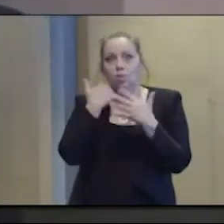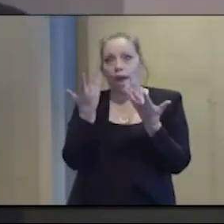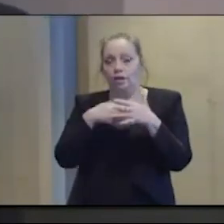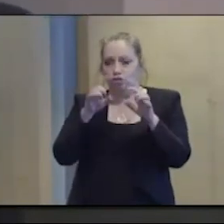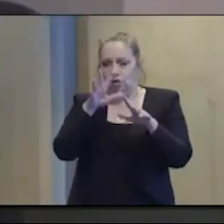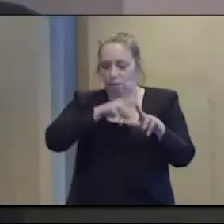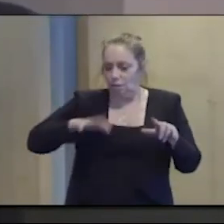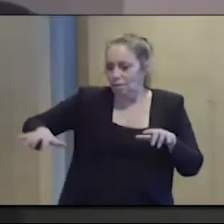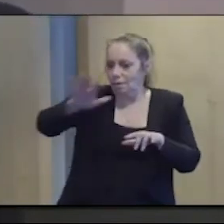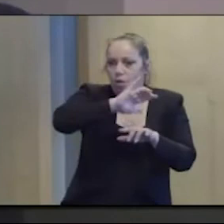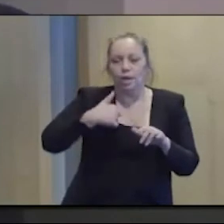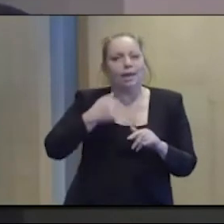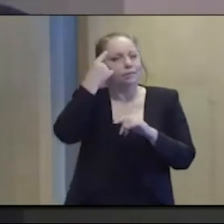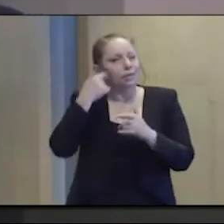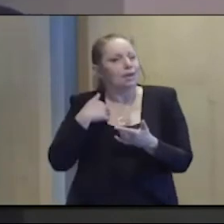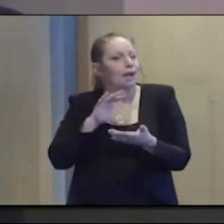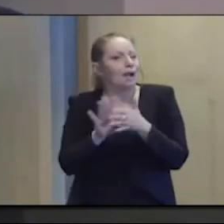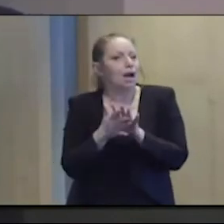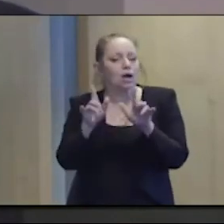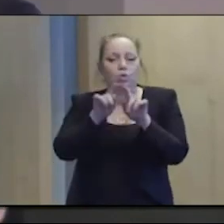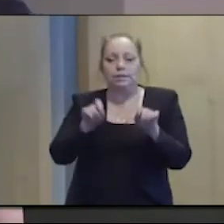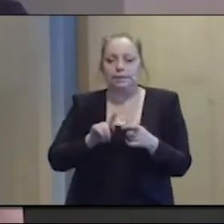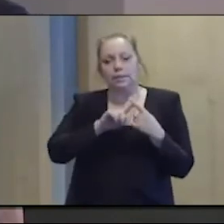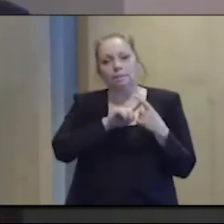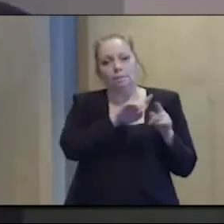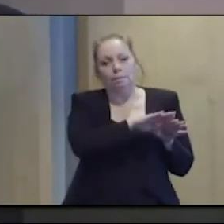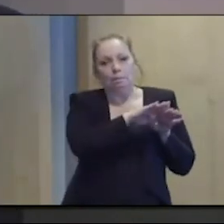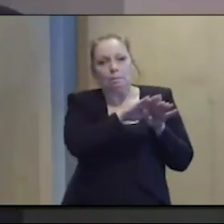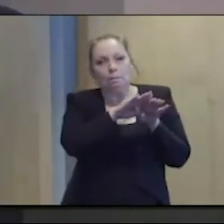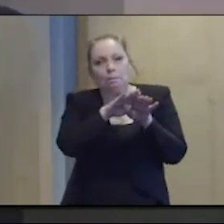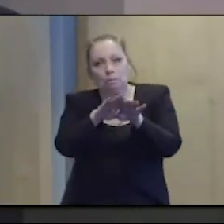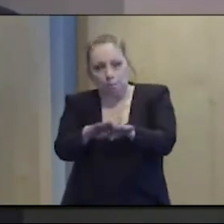thinking about how we're going to keep the system stable as our generation makes changes.